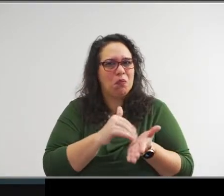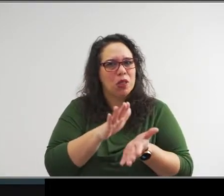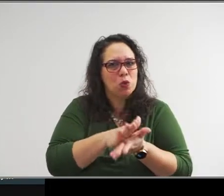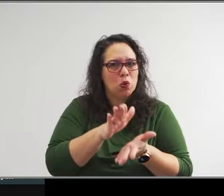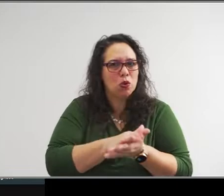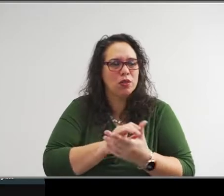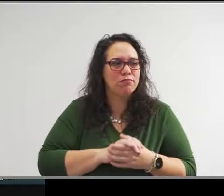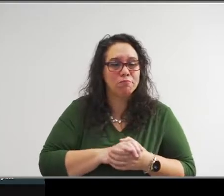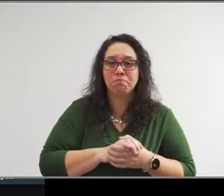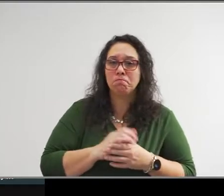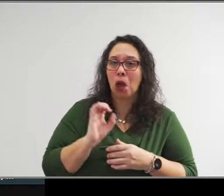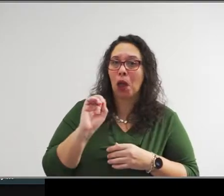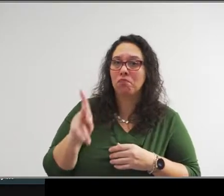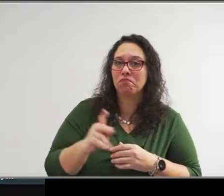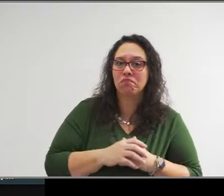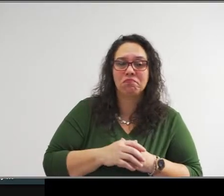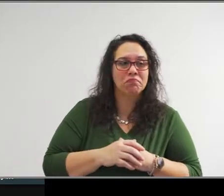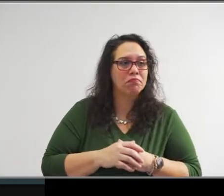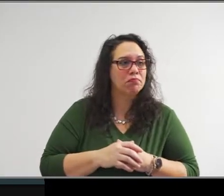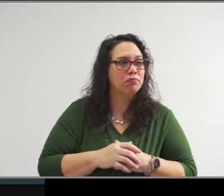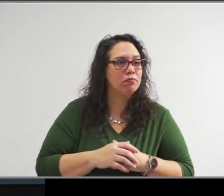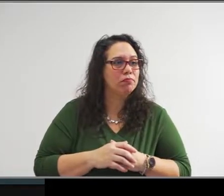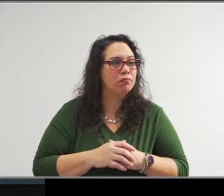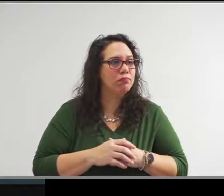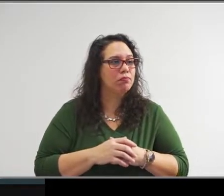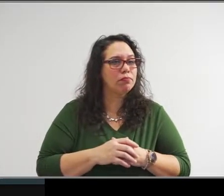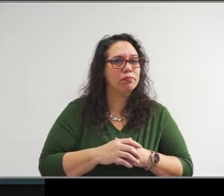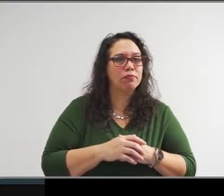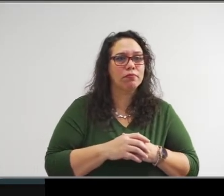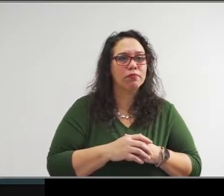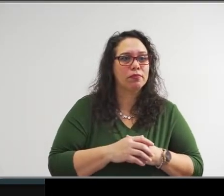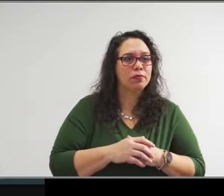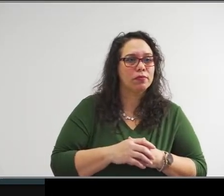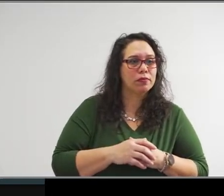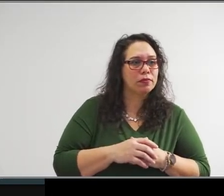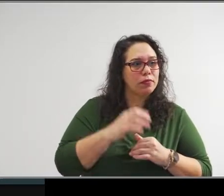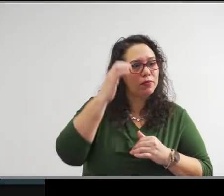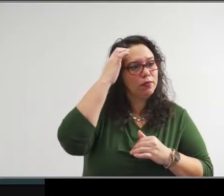Fair enough. Ms. Kerr. Yeah, I just wanted to clarify with Yummy